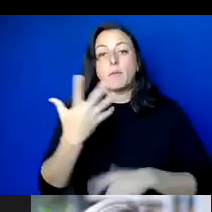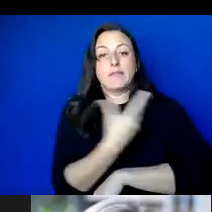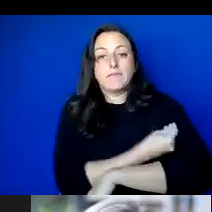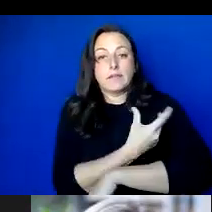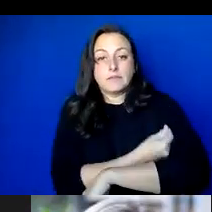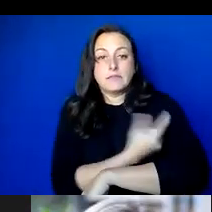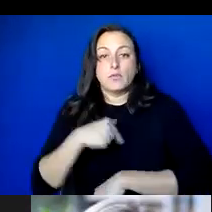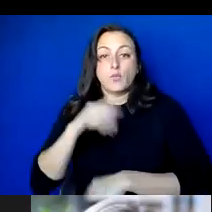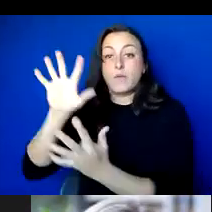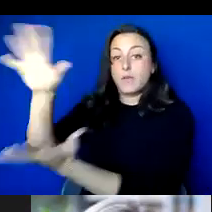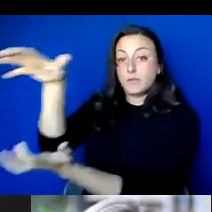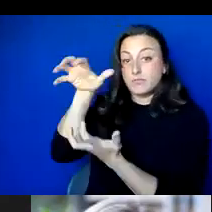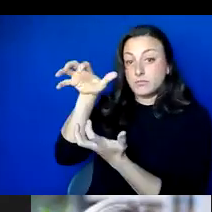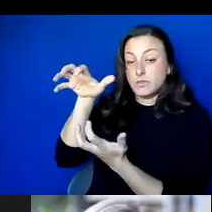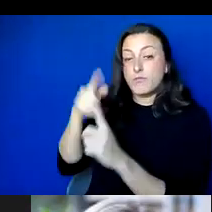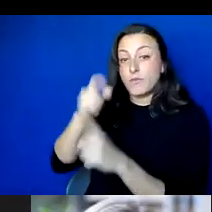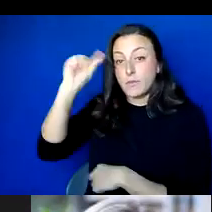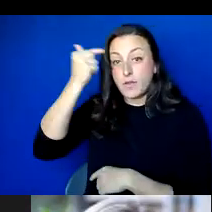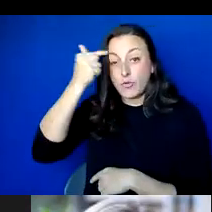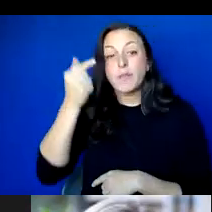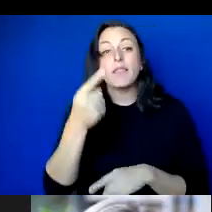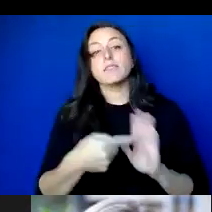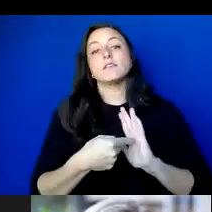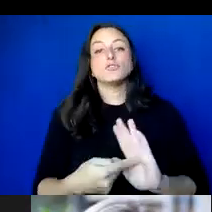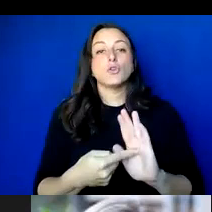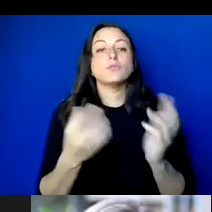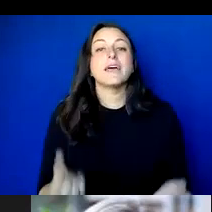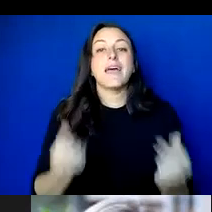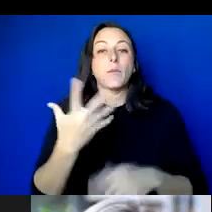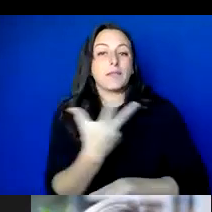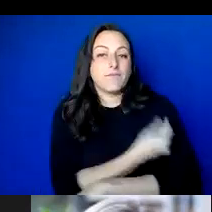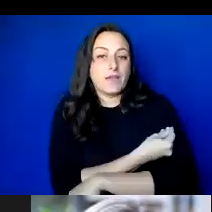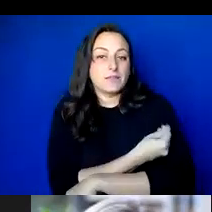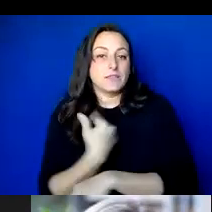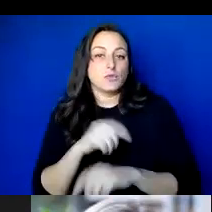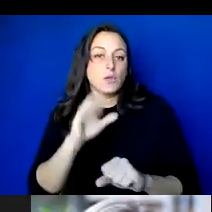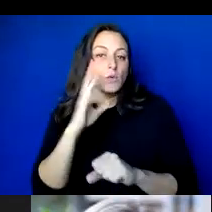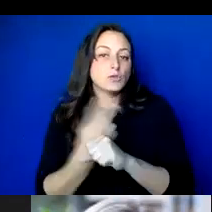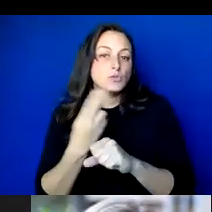to receive. This slide shows the number of those vaccines that would be utilized for Coloradans 70